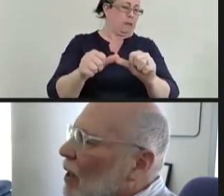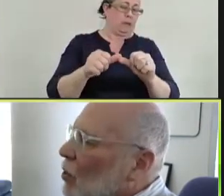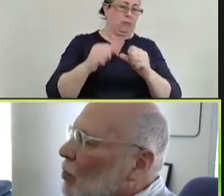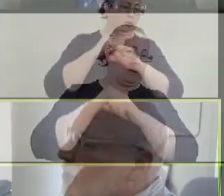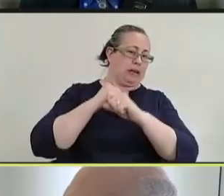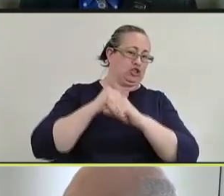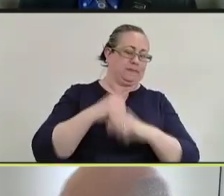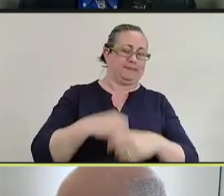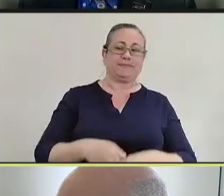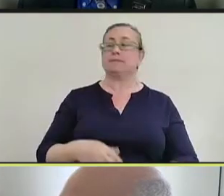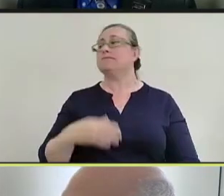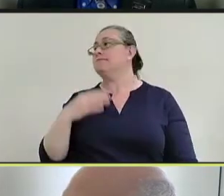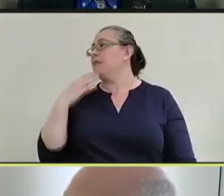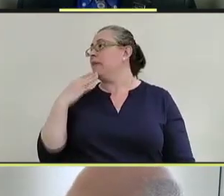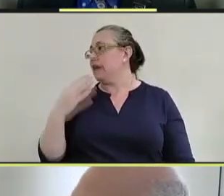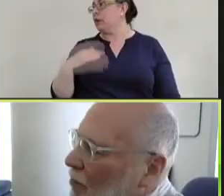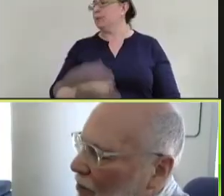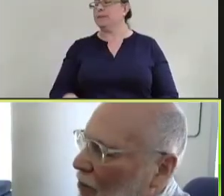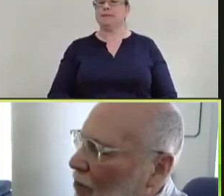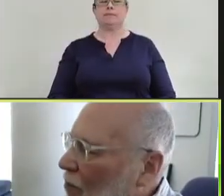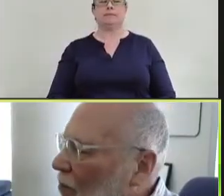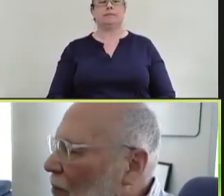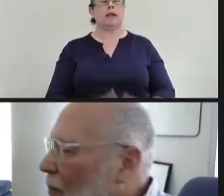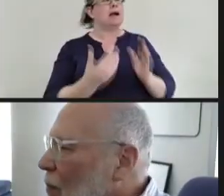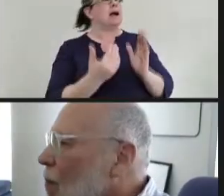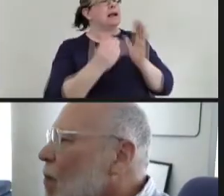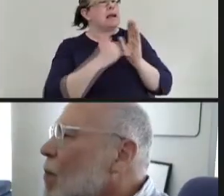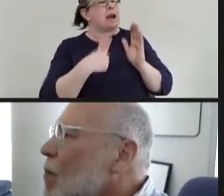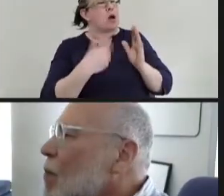Male Speaker: Thank you. Robert Hopkins: Well, again, I want to thank all the members of our panel.